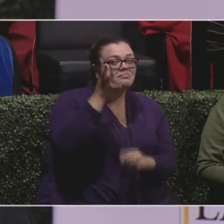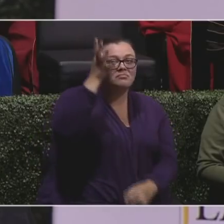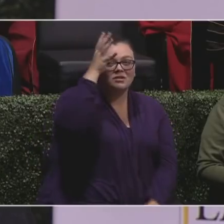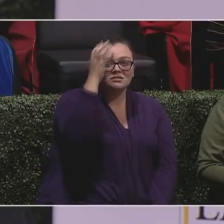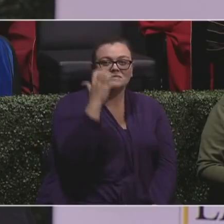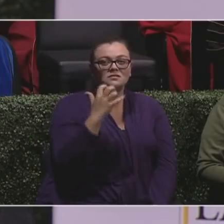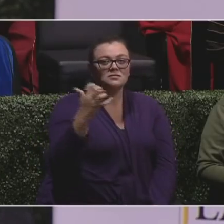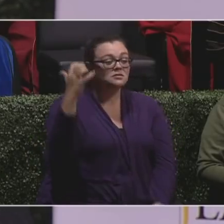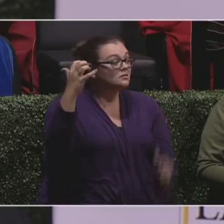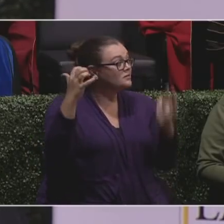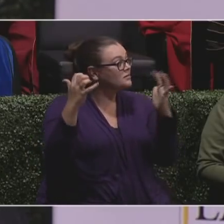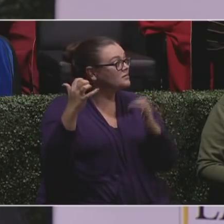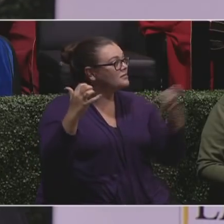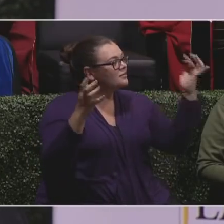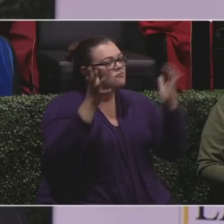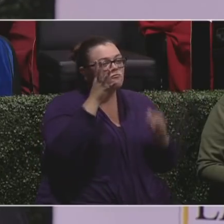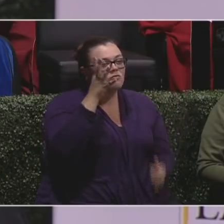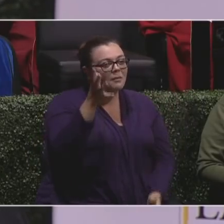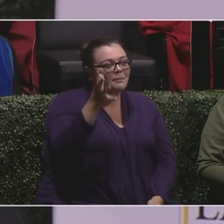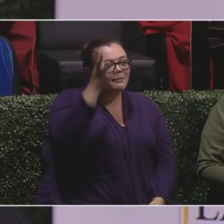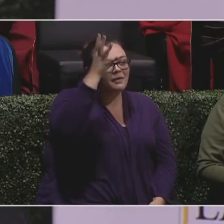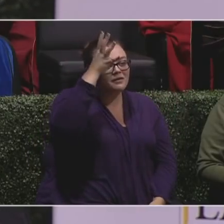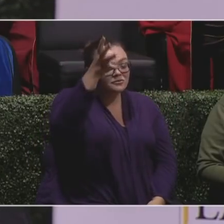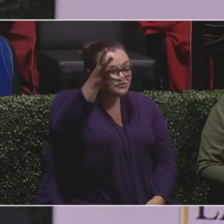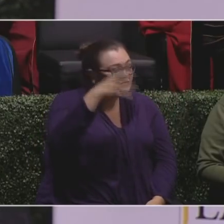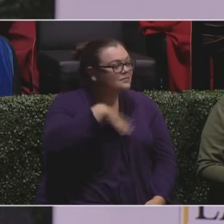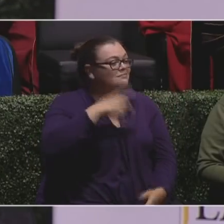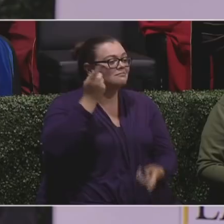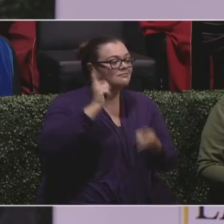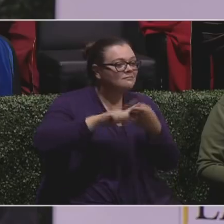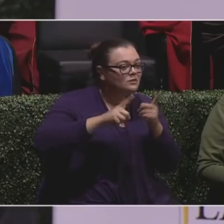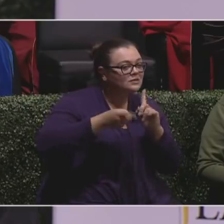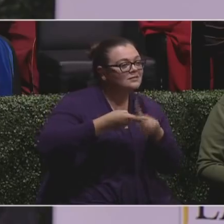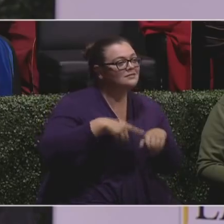MANY FACES OF YOUNG PEOPLE GRADUATING THIS EVENING HERE, AS I LOOK INTO THE